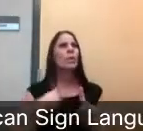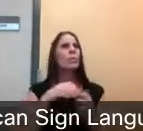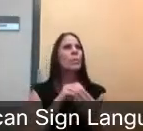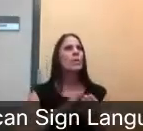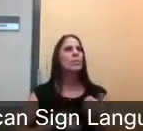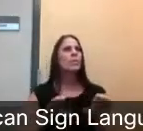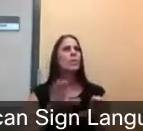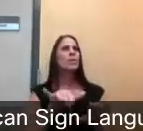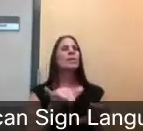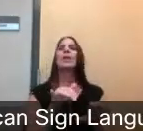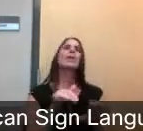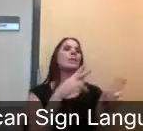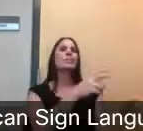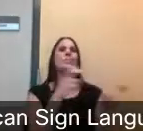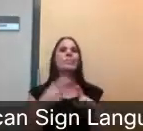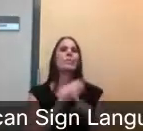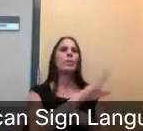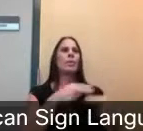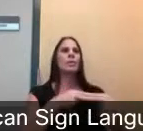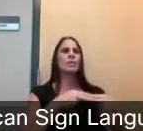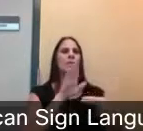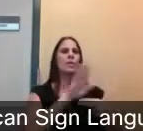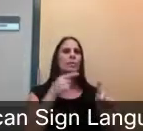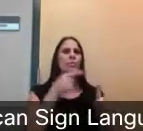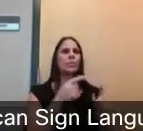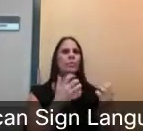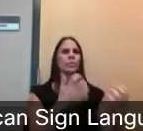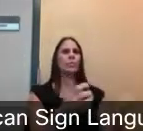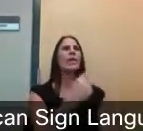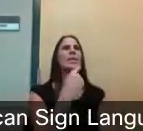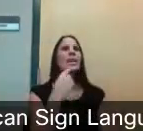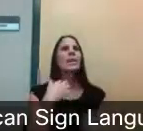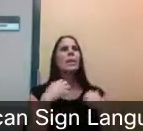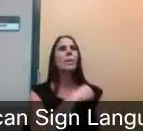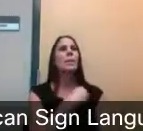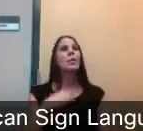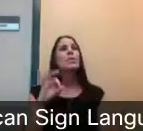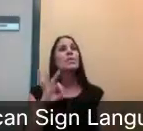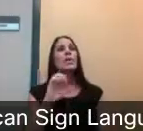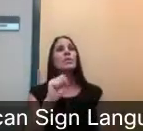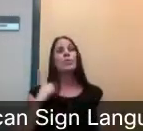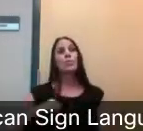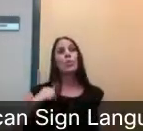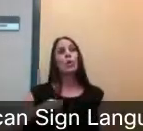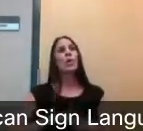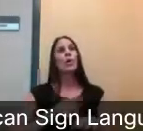is a direct copy and paste off their slides. This was their target audience. And they said it's members of sororities on the U. T. Austin campus who are 18 to 22 years